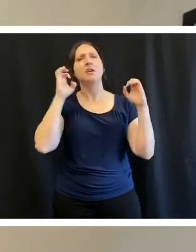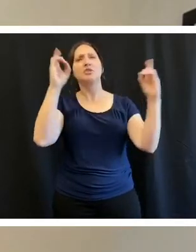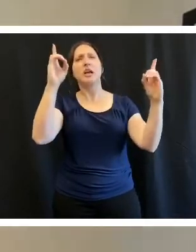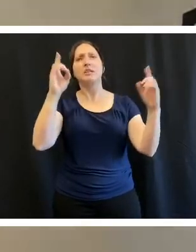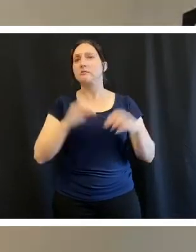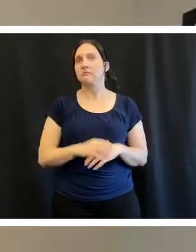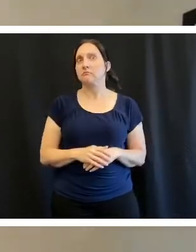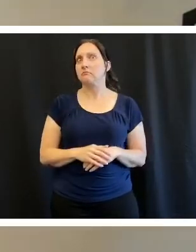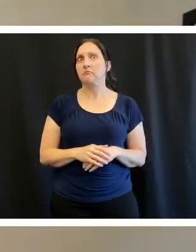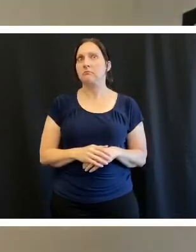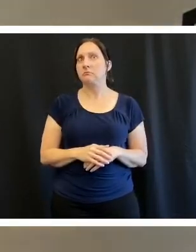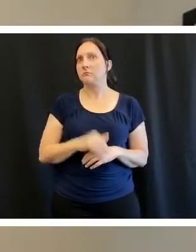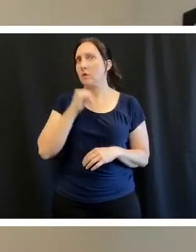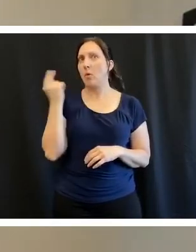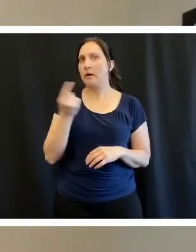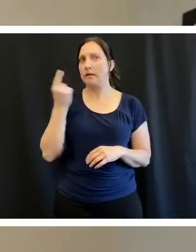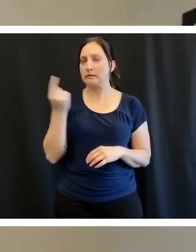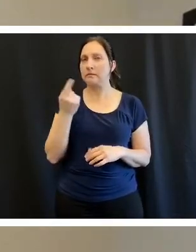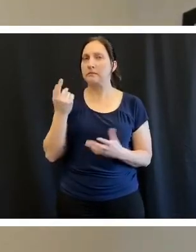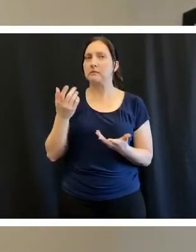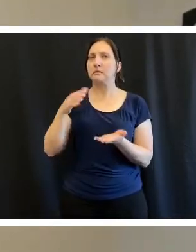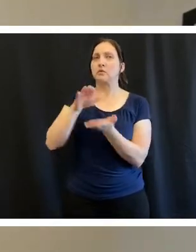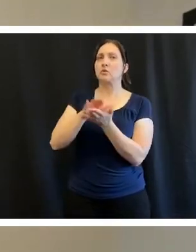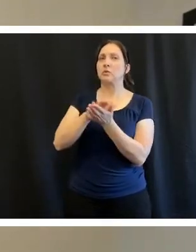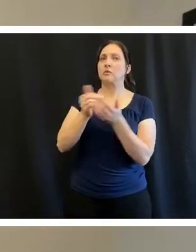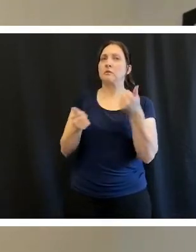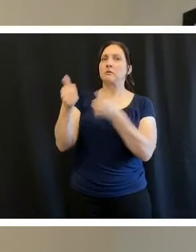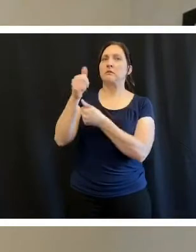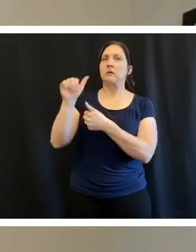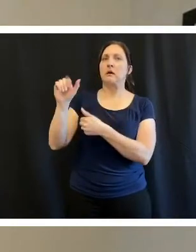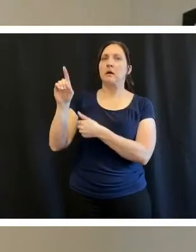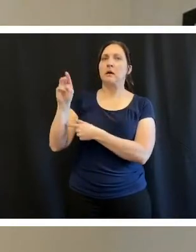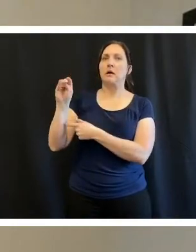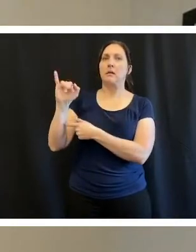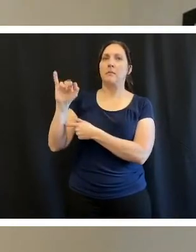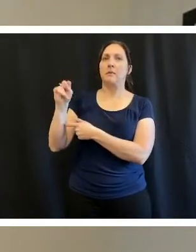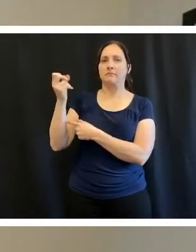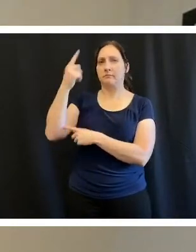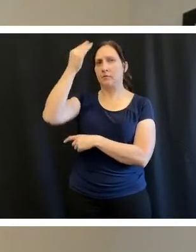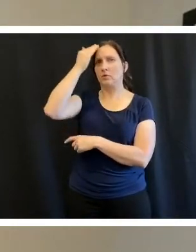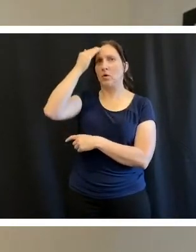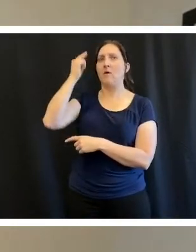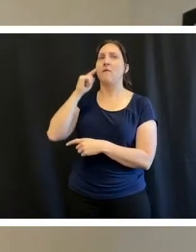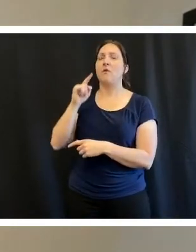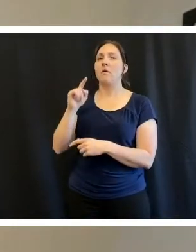who understand the importance of cyber security and what makes a platform best for learning.